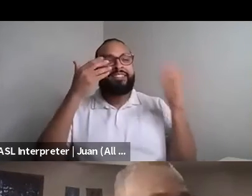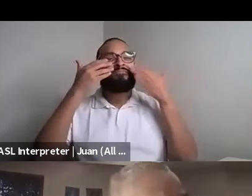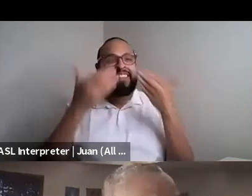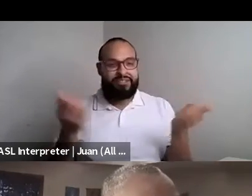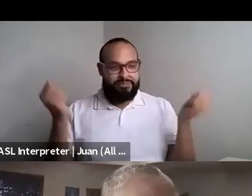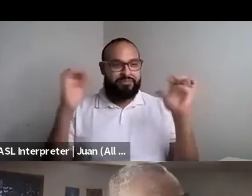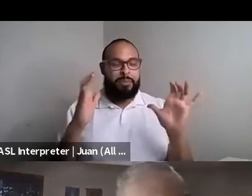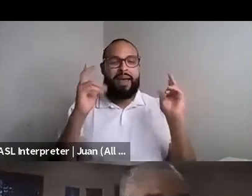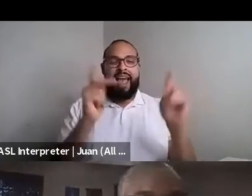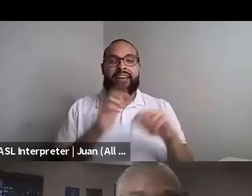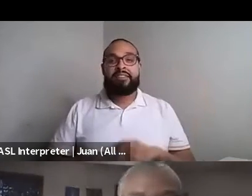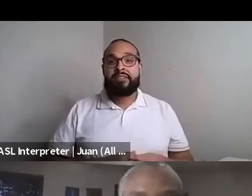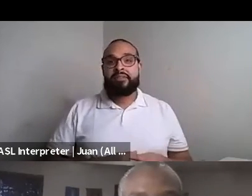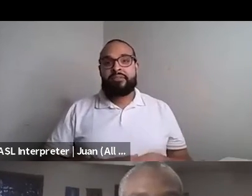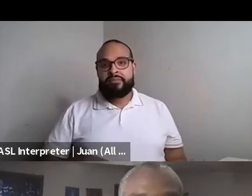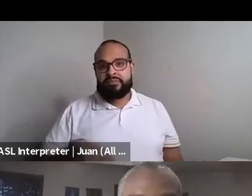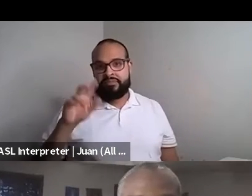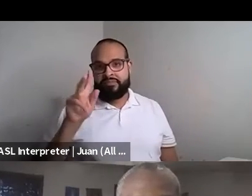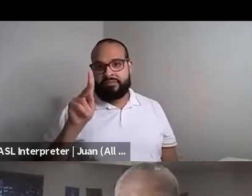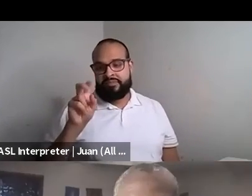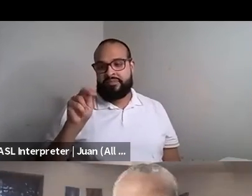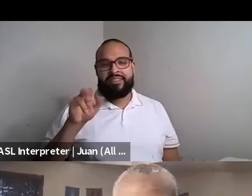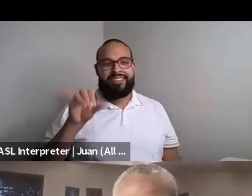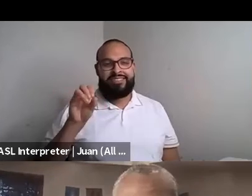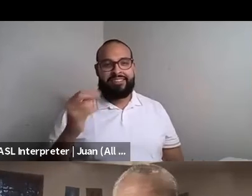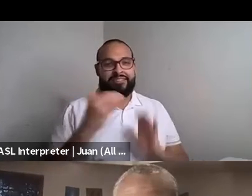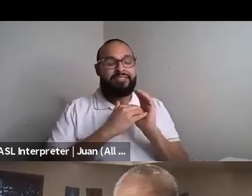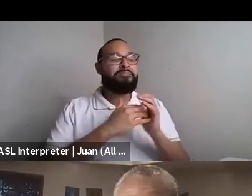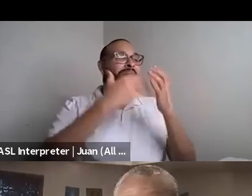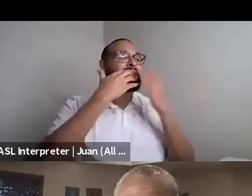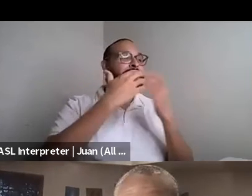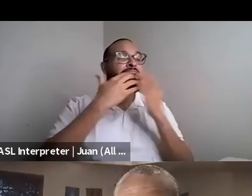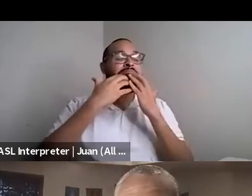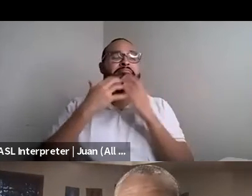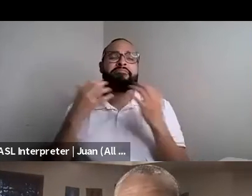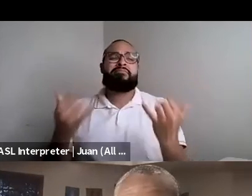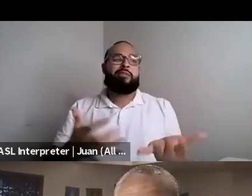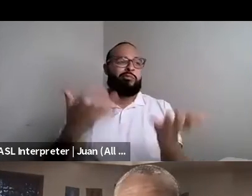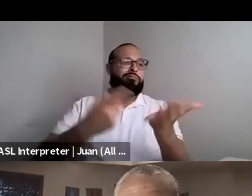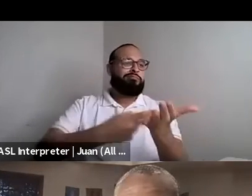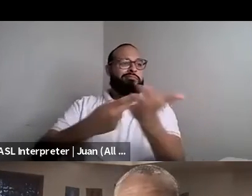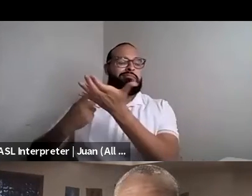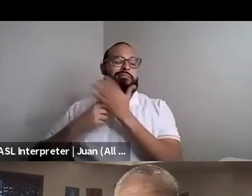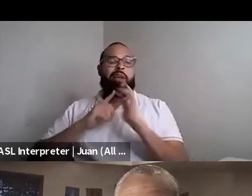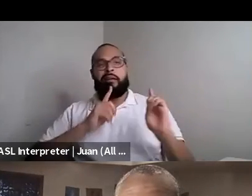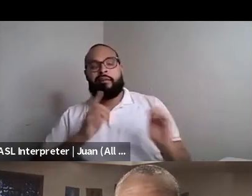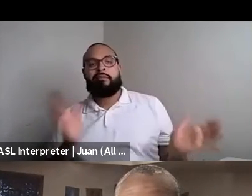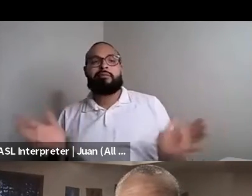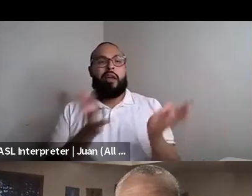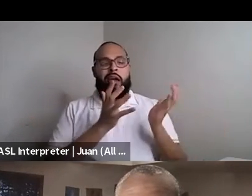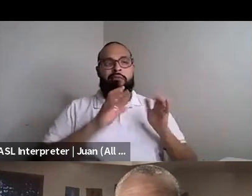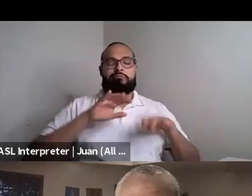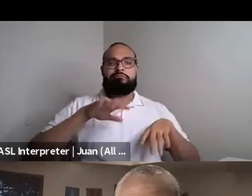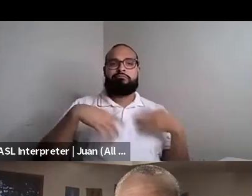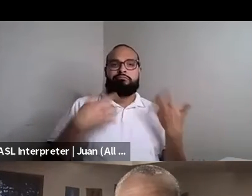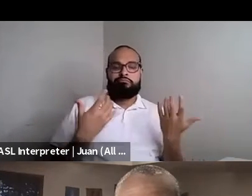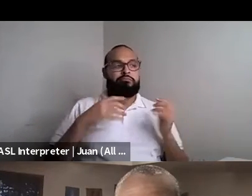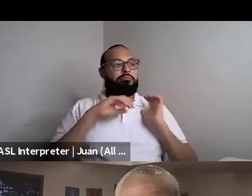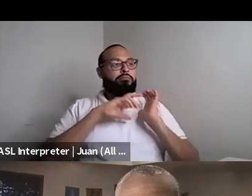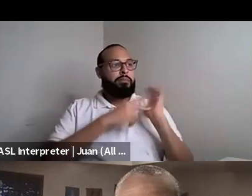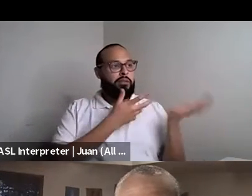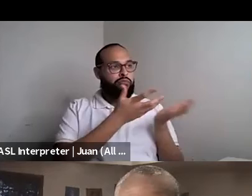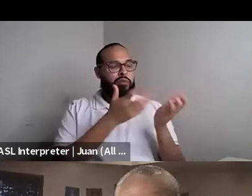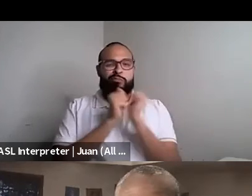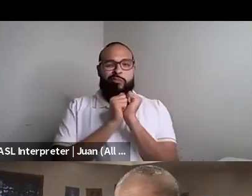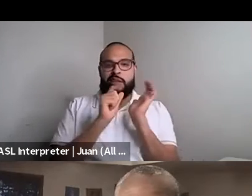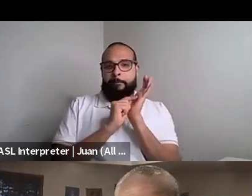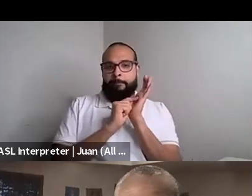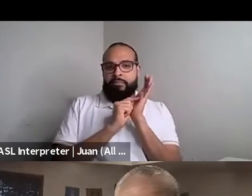Kenyon Farrow (he/him/his): All right, thank you. Um, so we were just getting into a conversation about what it's like to, you know, work, you know, with publishers. Right. And this also can include